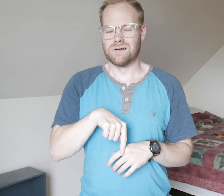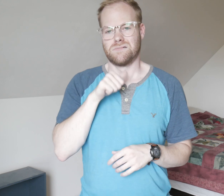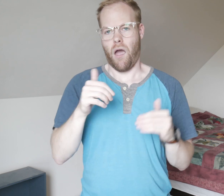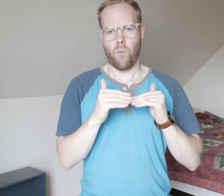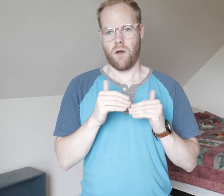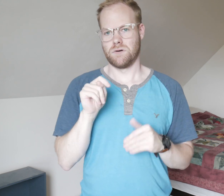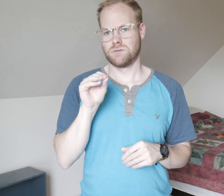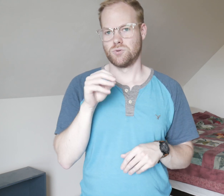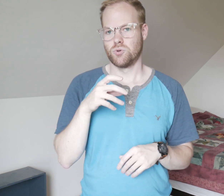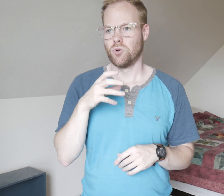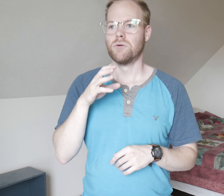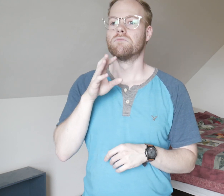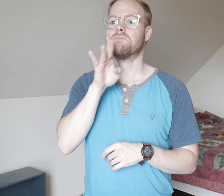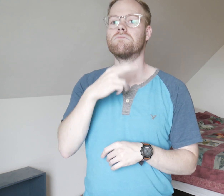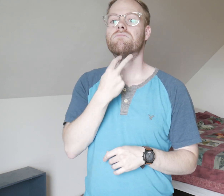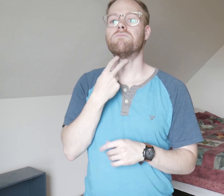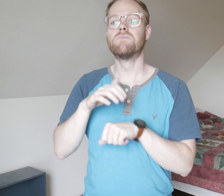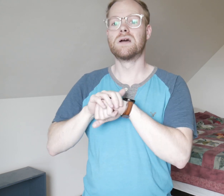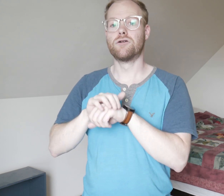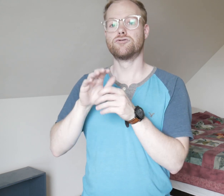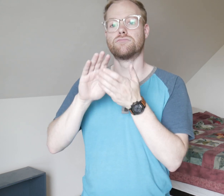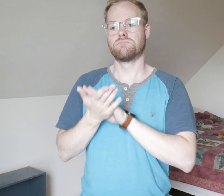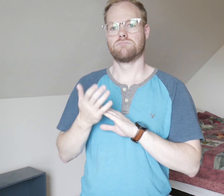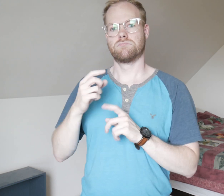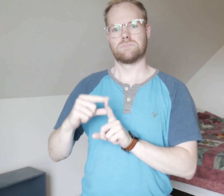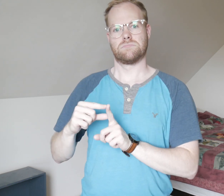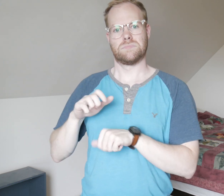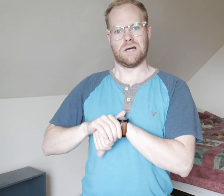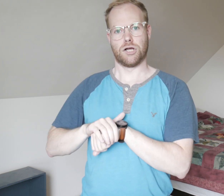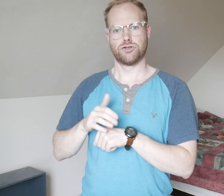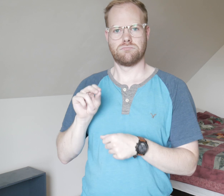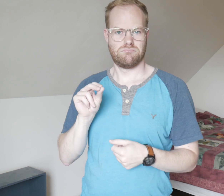This is not equivalent to vocally spoken English becoming English text.